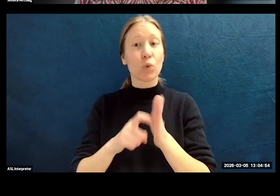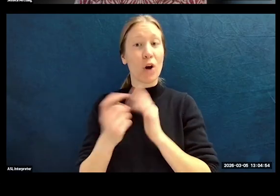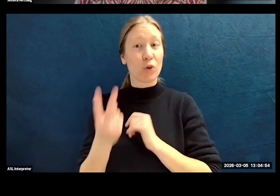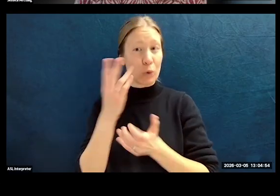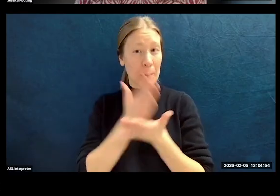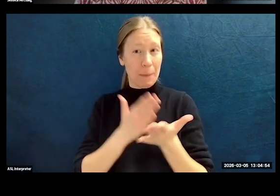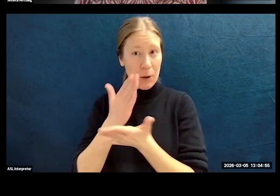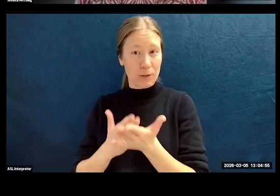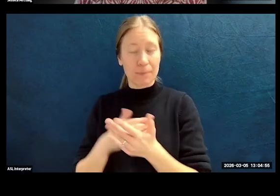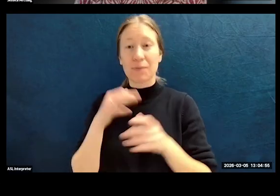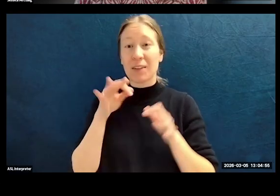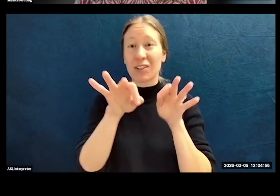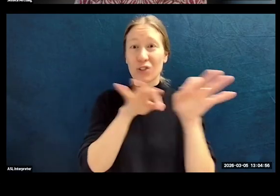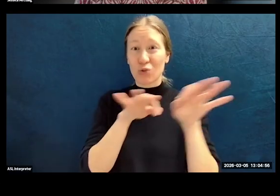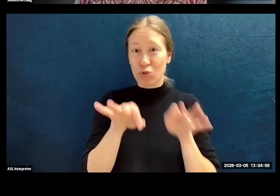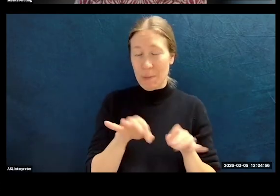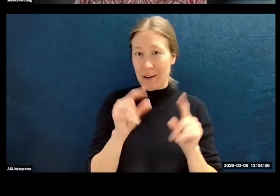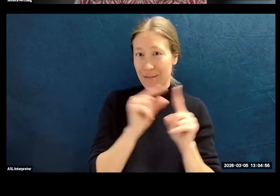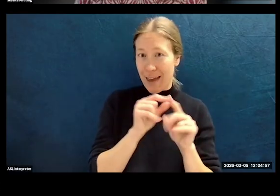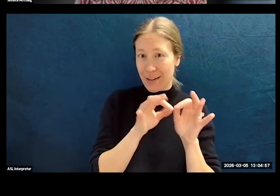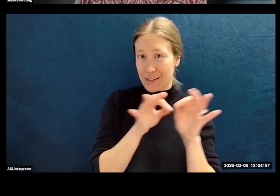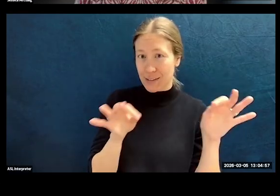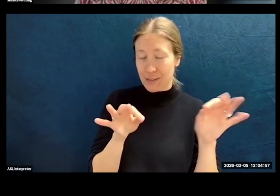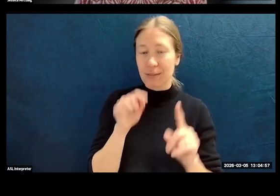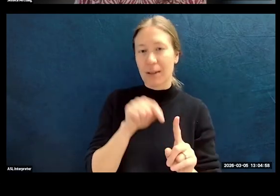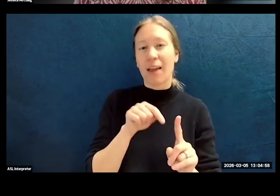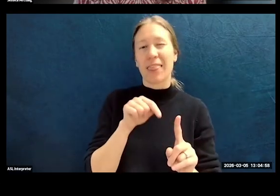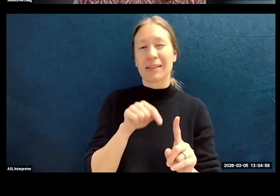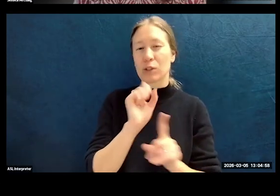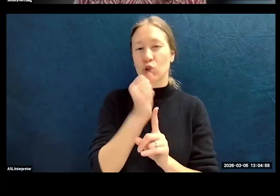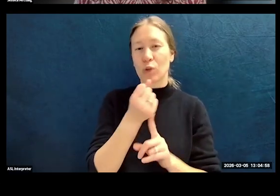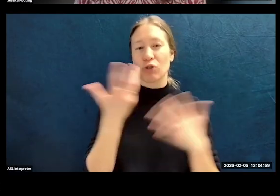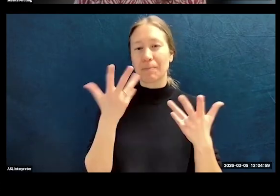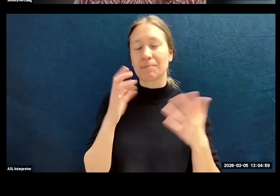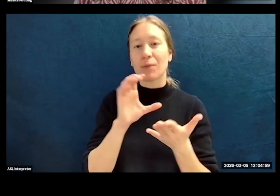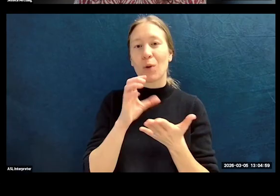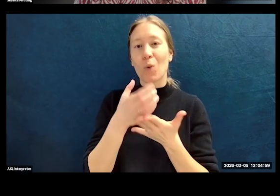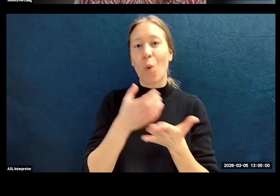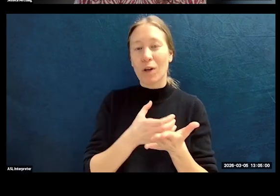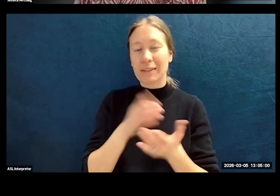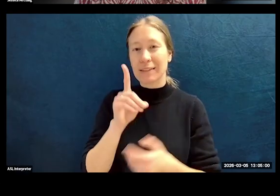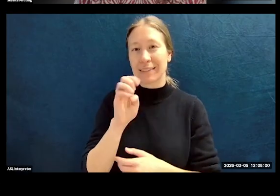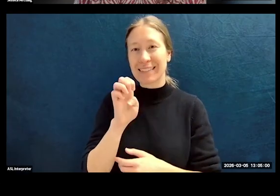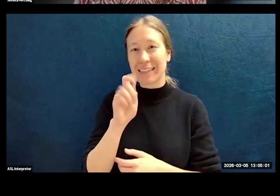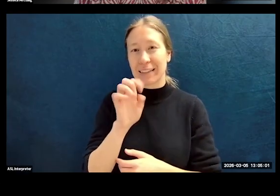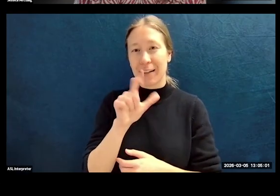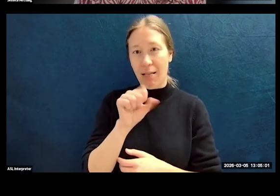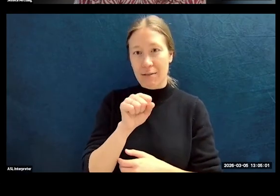the descriptive text for the link, in this case it will be course details, as well as the interactive component of the link